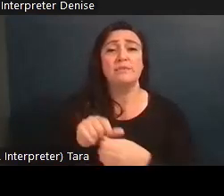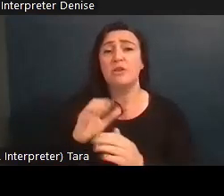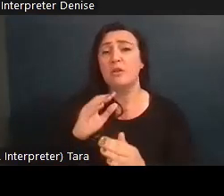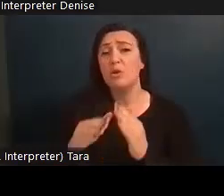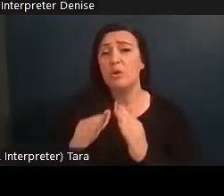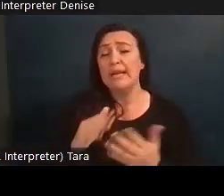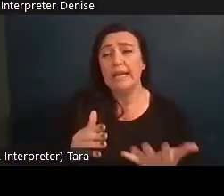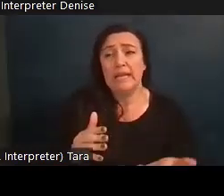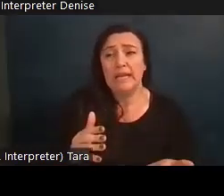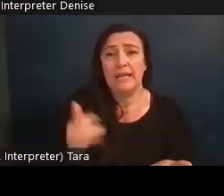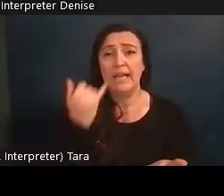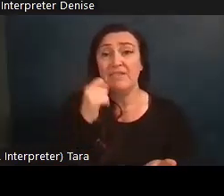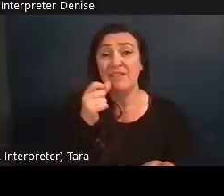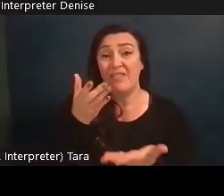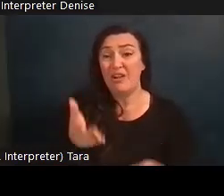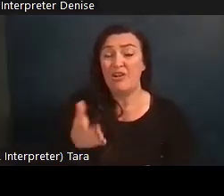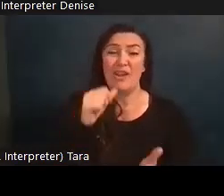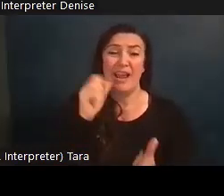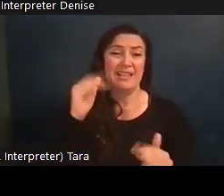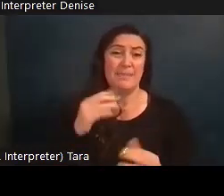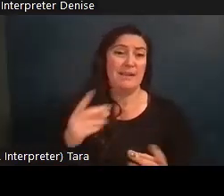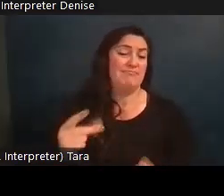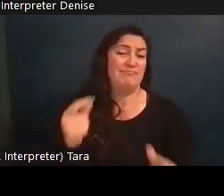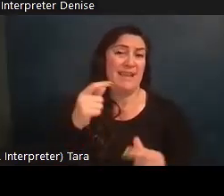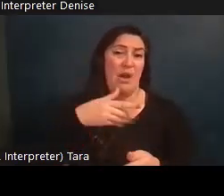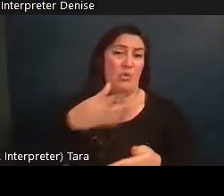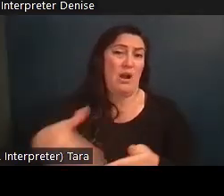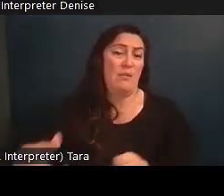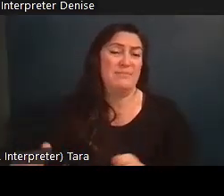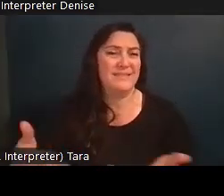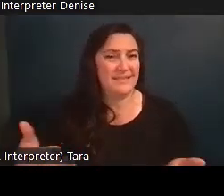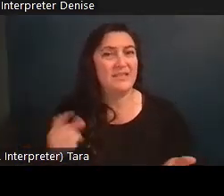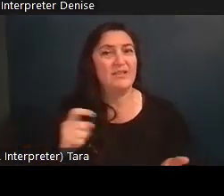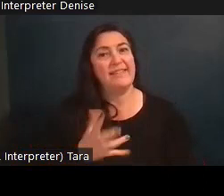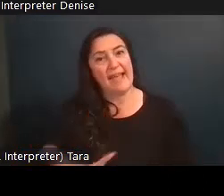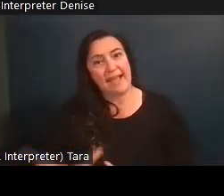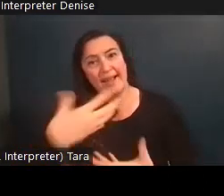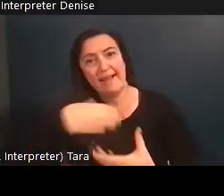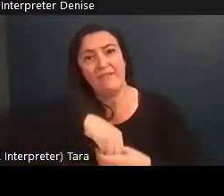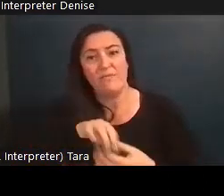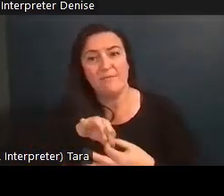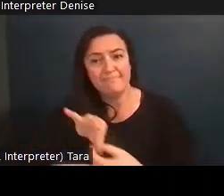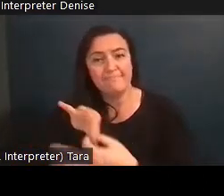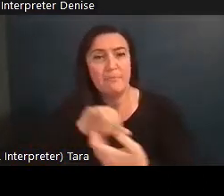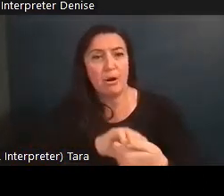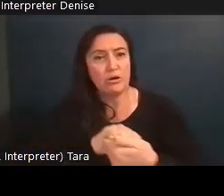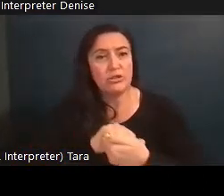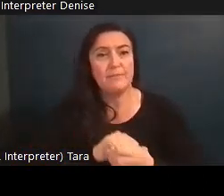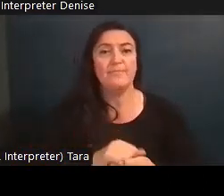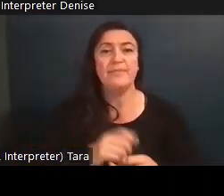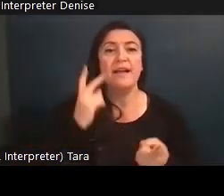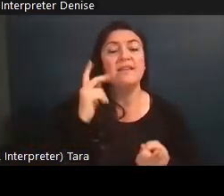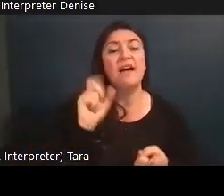the transdisciplinary space without that prolonged engagement. And I think I saw Allison Meadow was on the webinar.